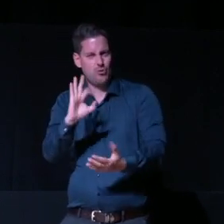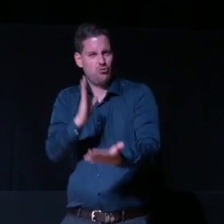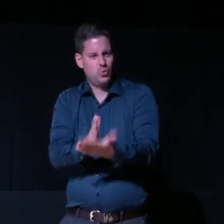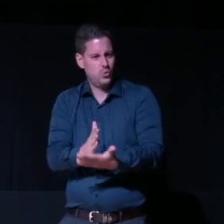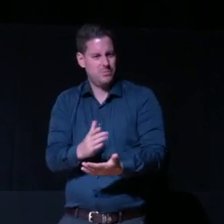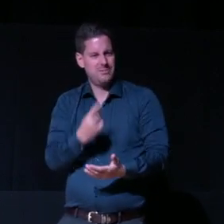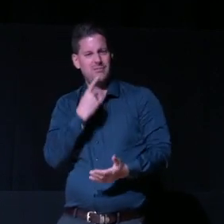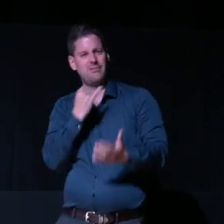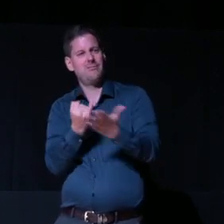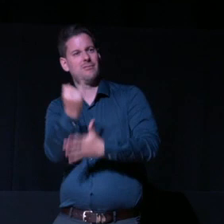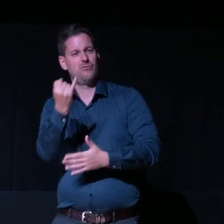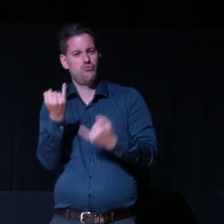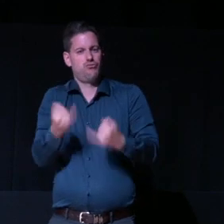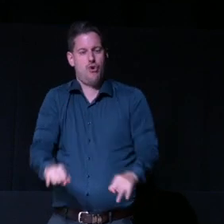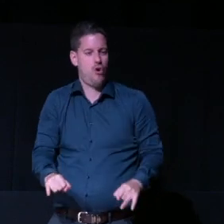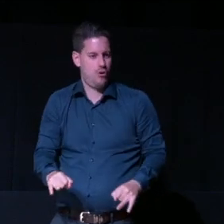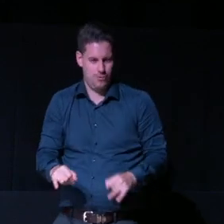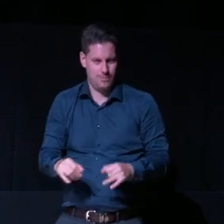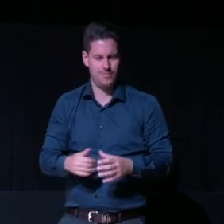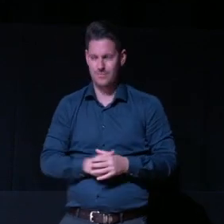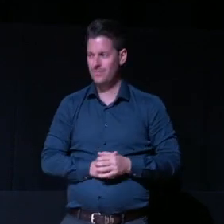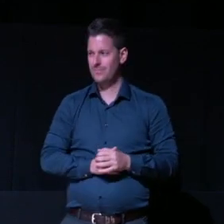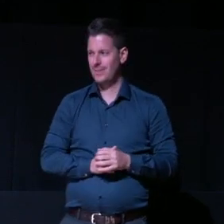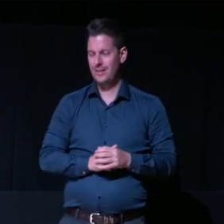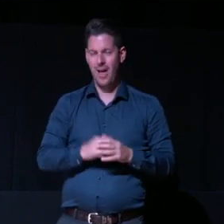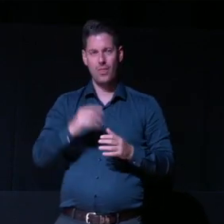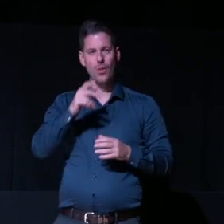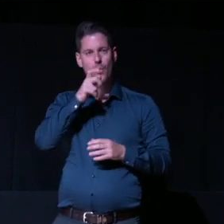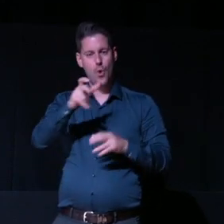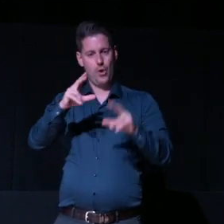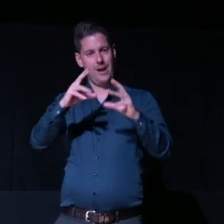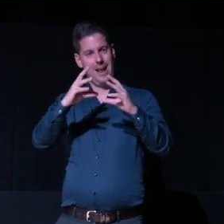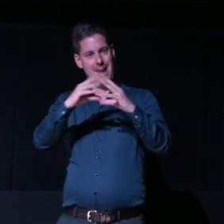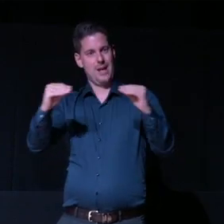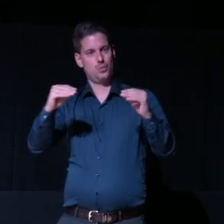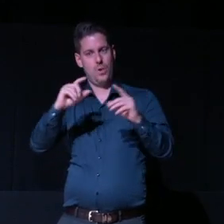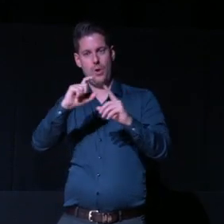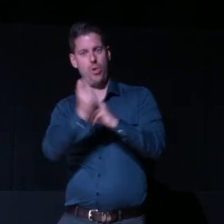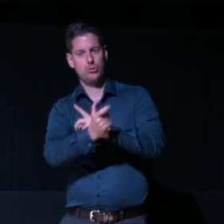I feel like the term cancel culture is like a...